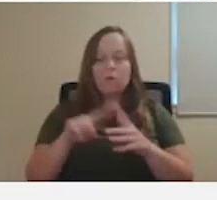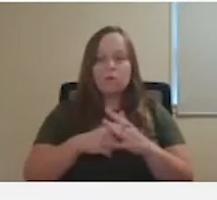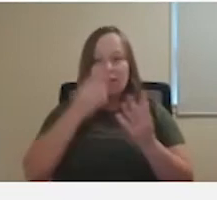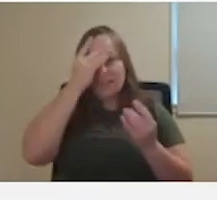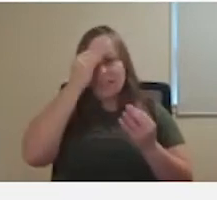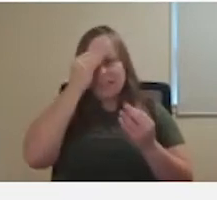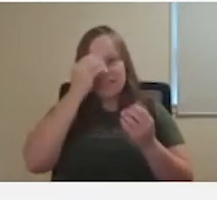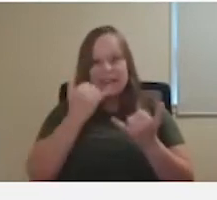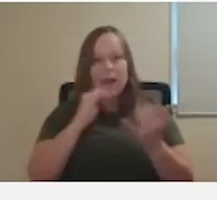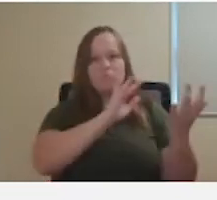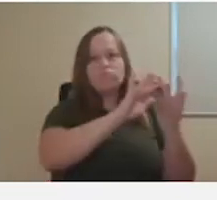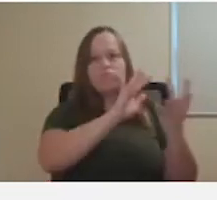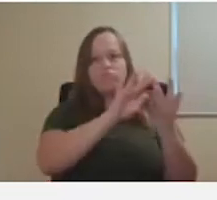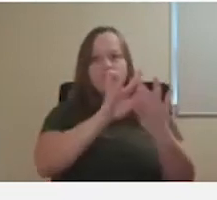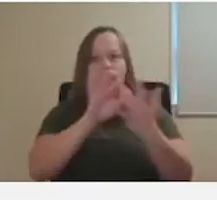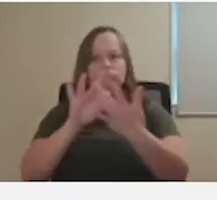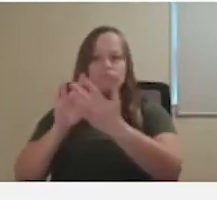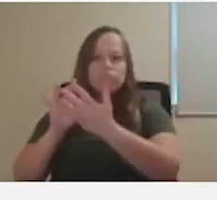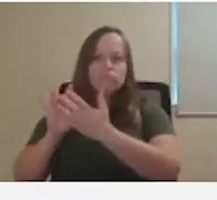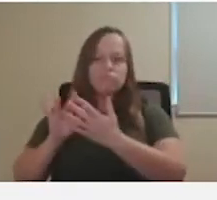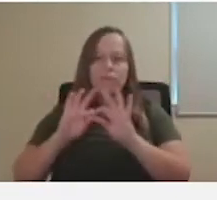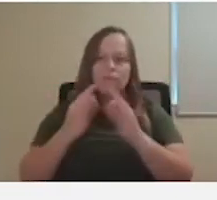Reach out to your family, your friends,